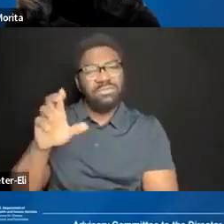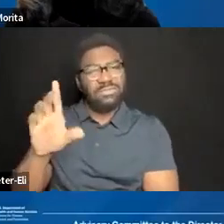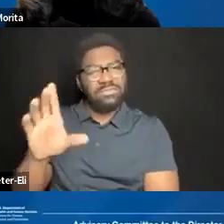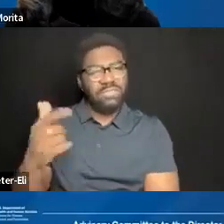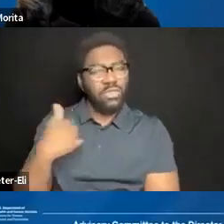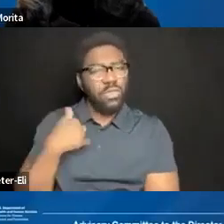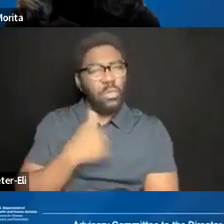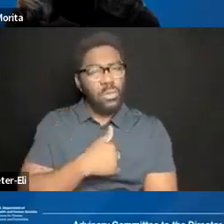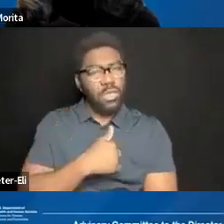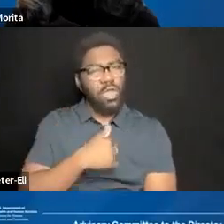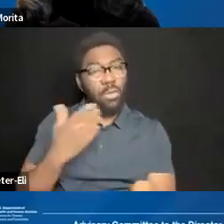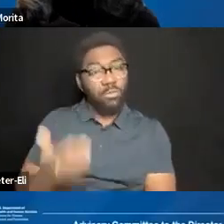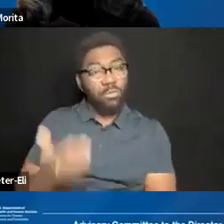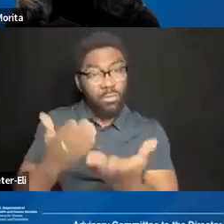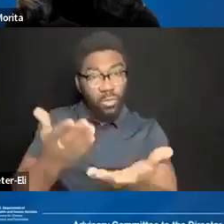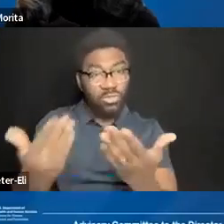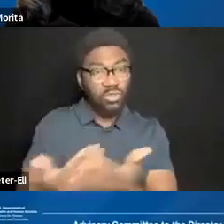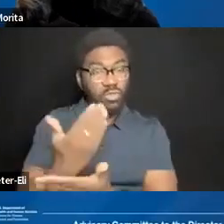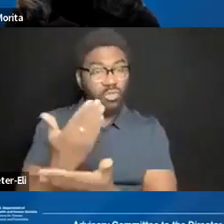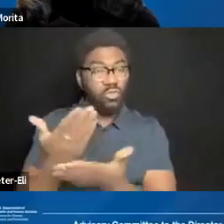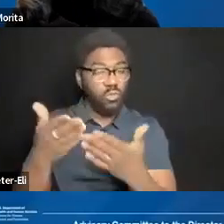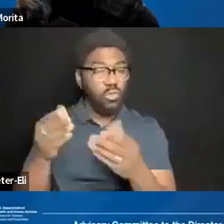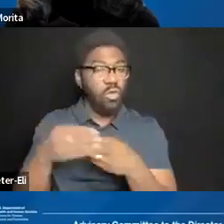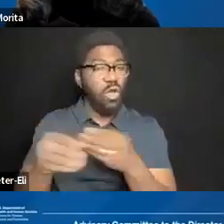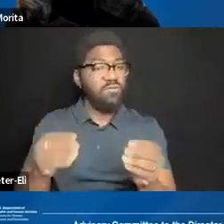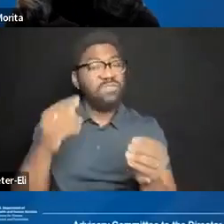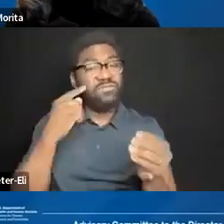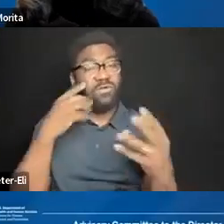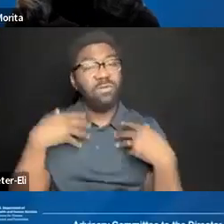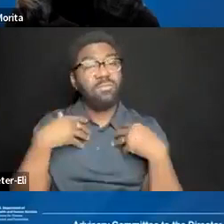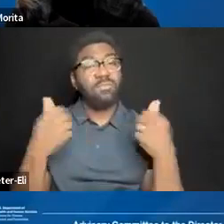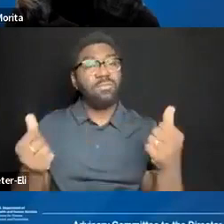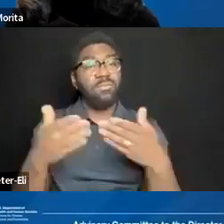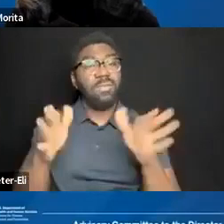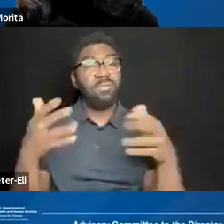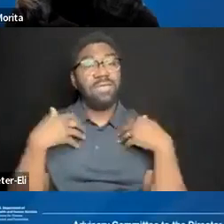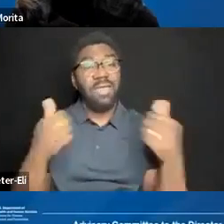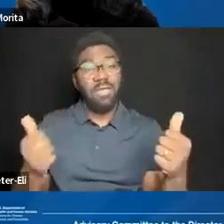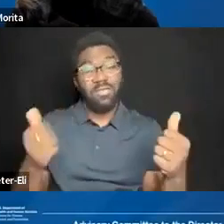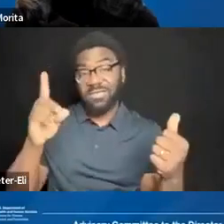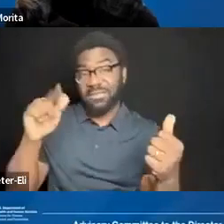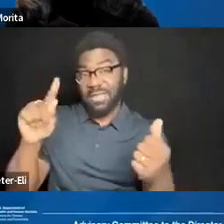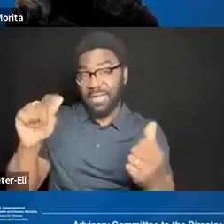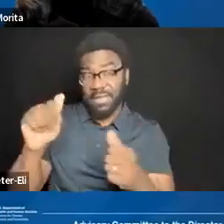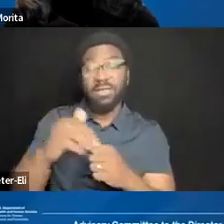of Public Health Data Surveillance and Technology, one aspect of that work in function of that office is